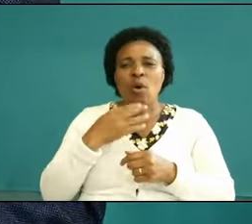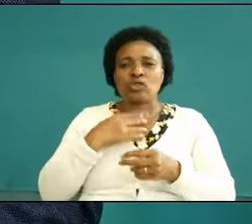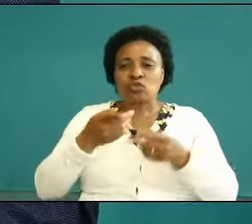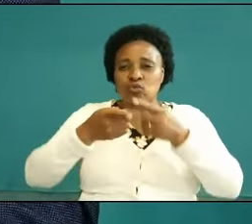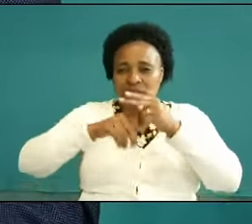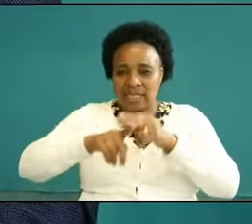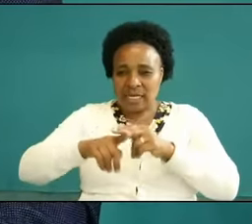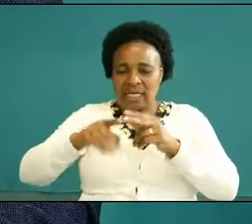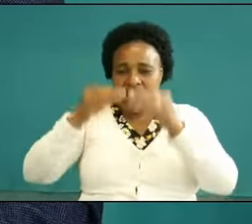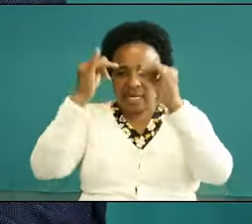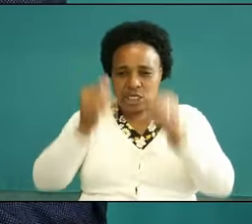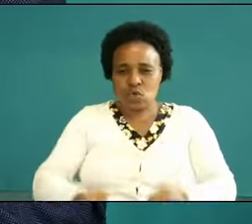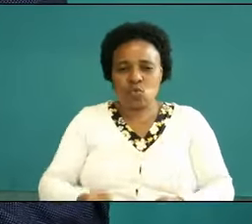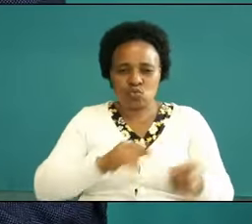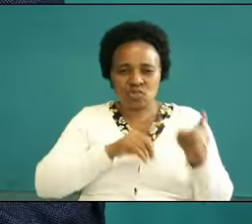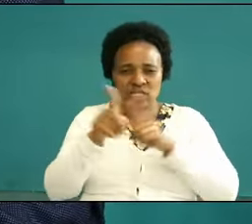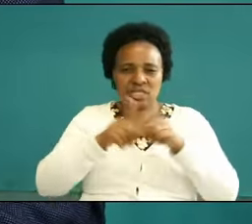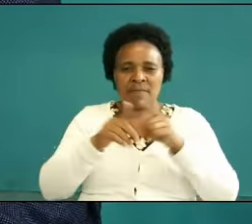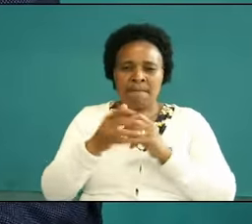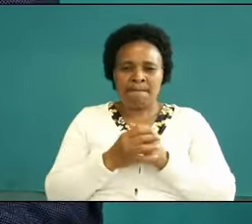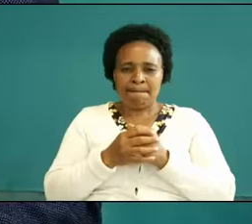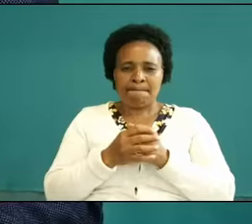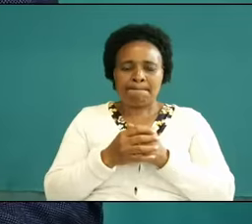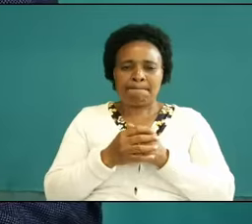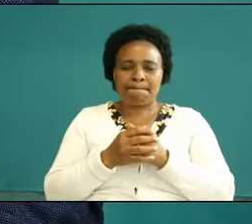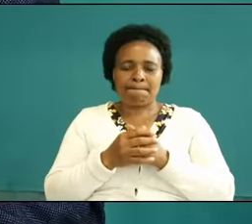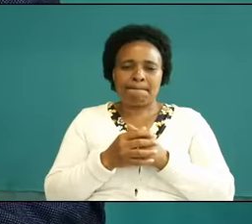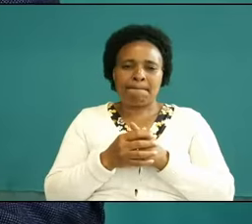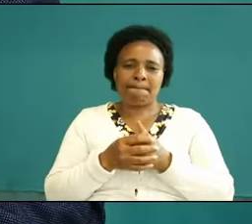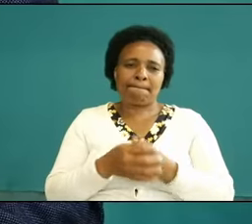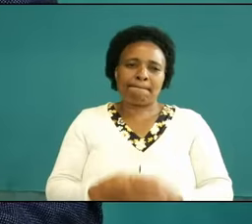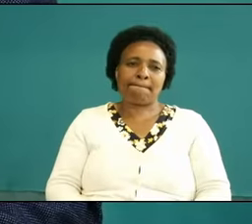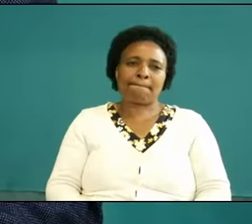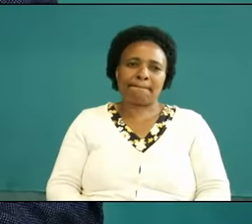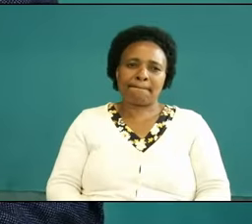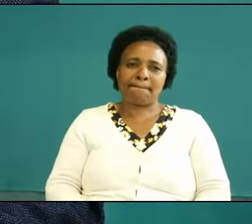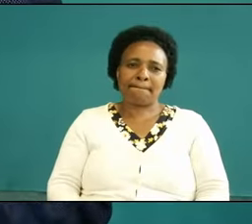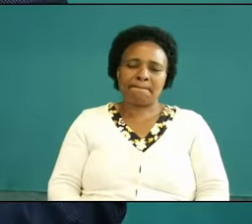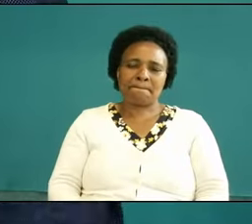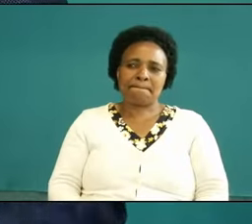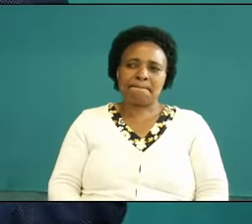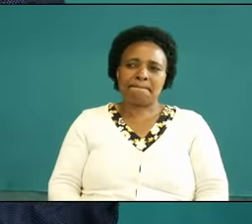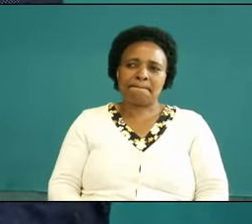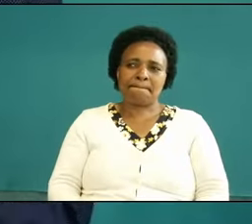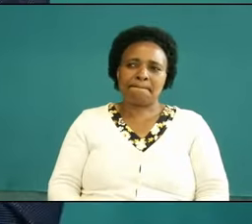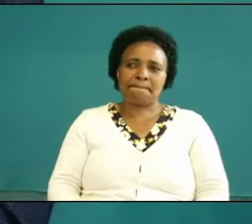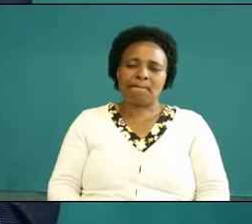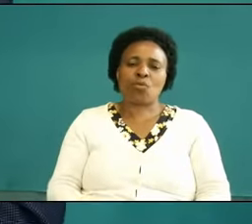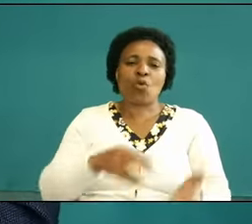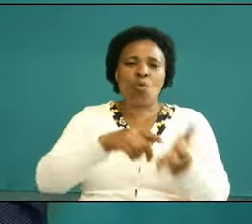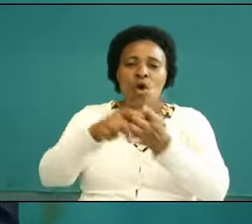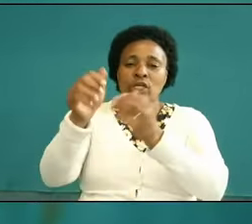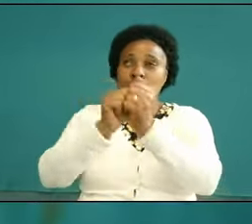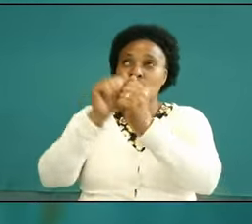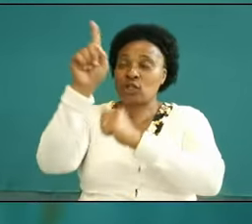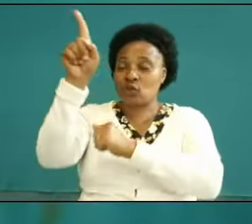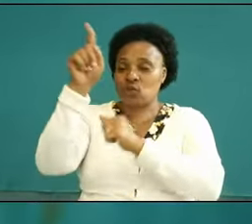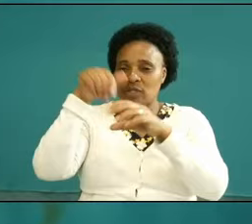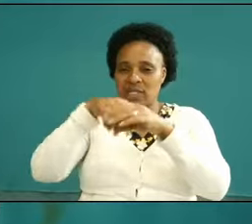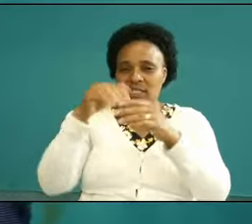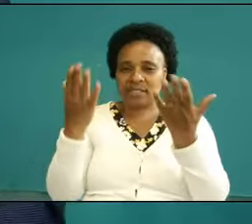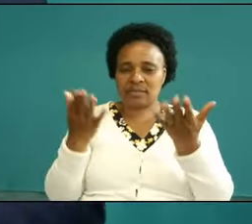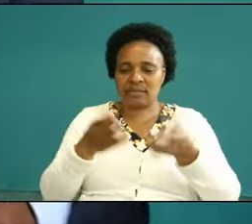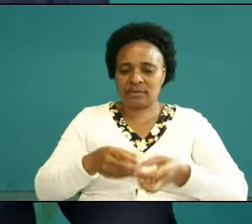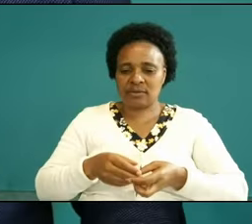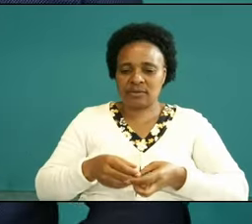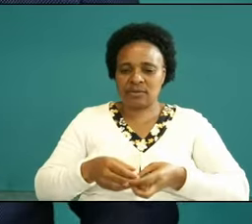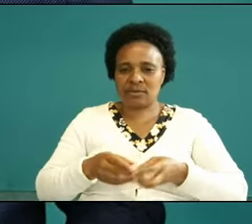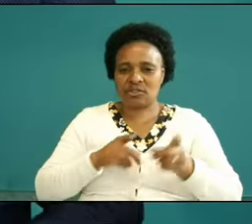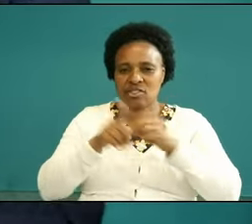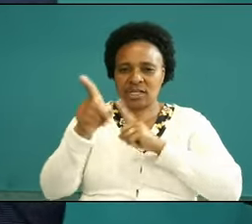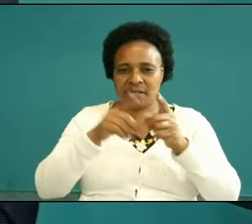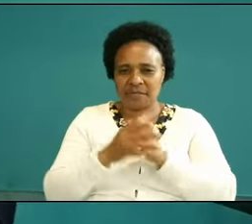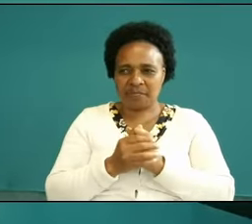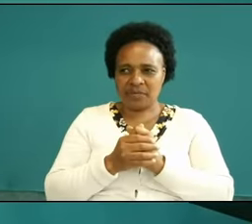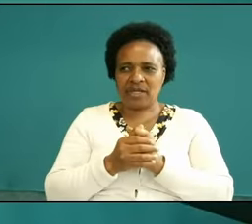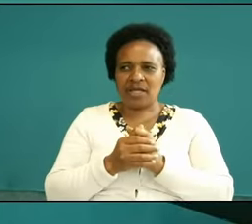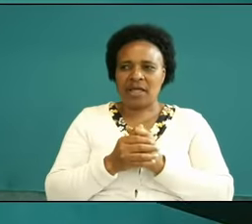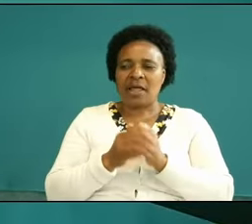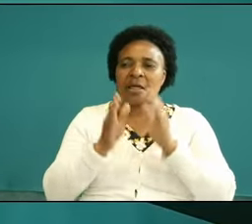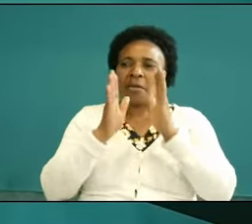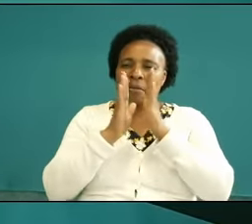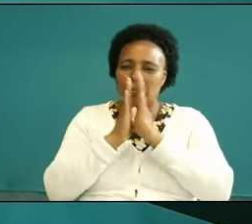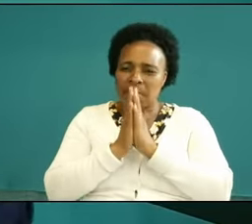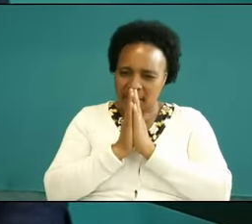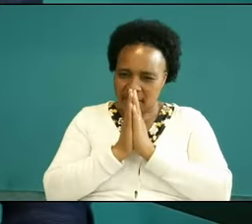Journey walking with you in the spirit praying to you in the spirit because any